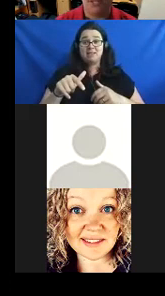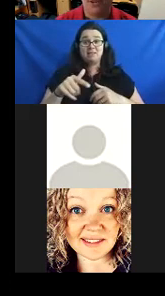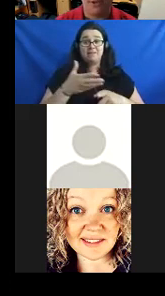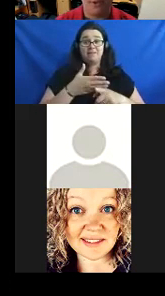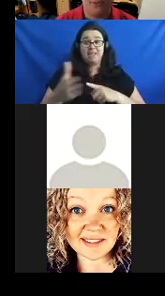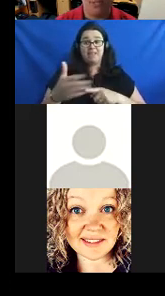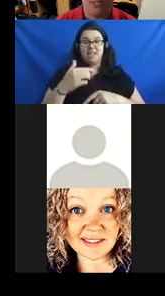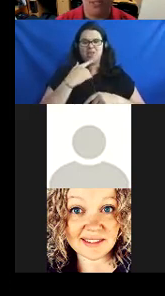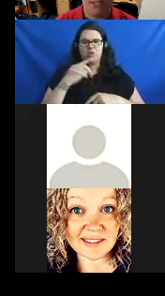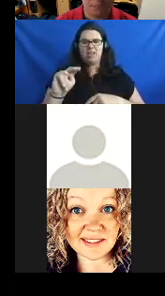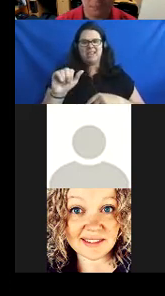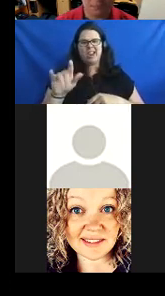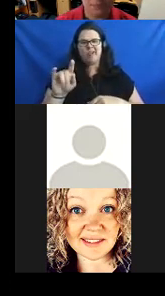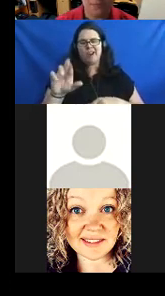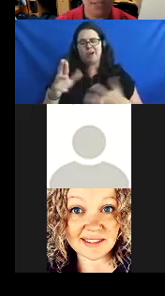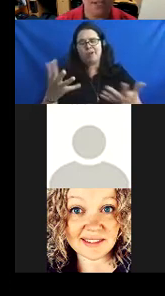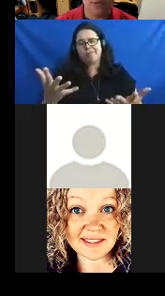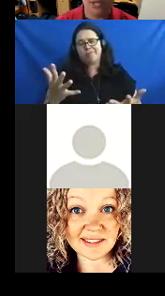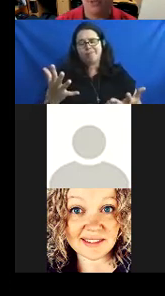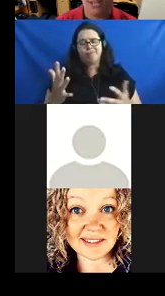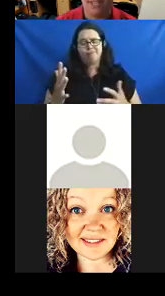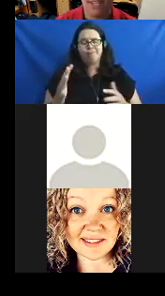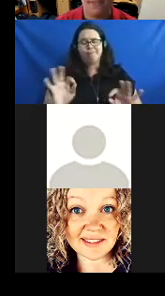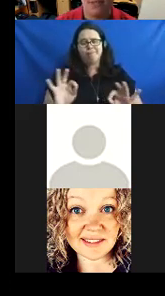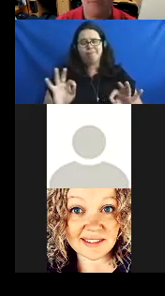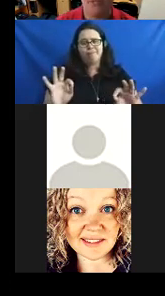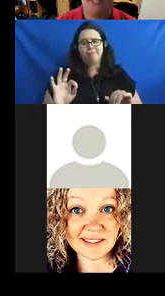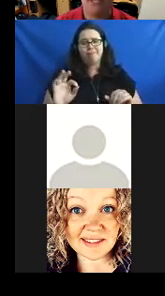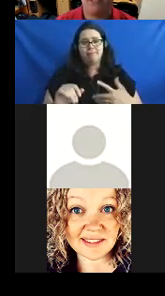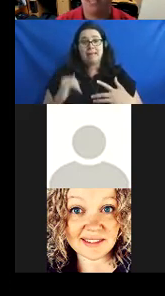NARRATOR IS BREAK YOUR GLASS IN CASE OF EMERGENCY BECAUSE